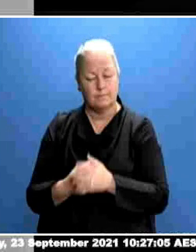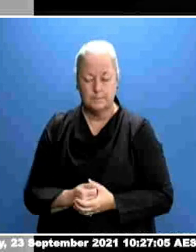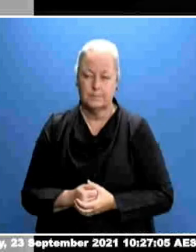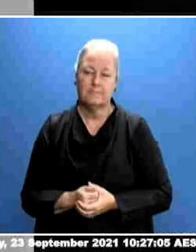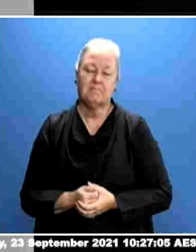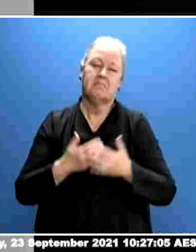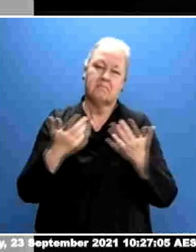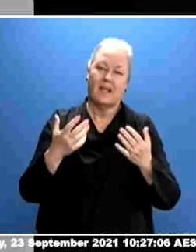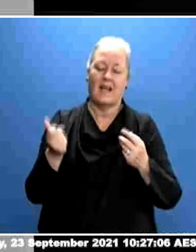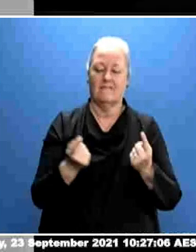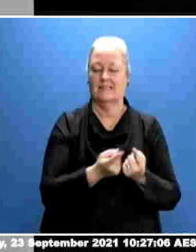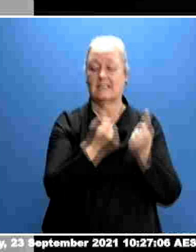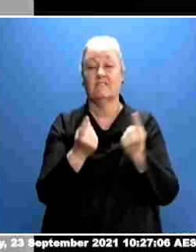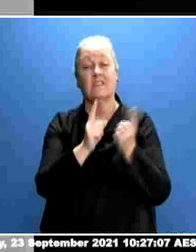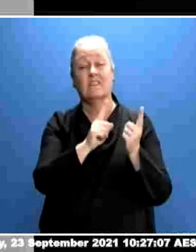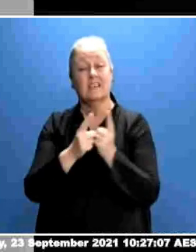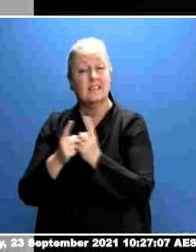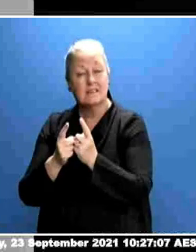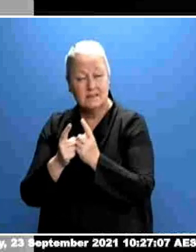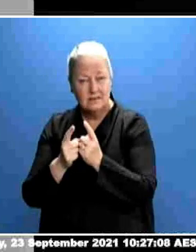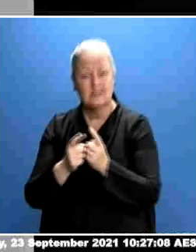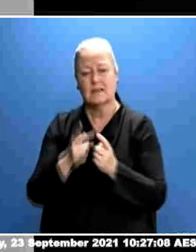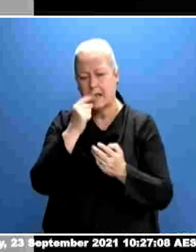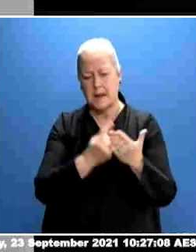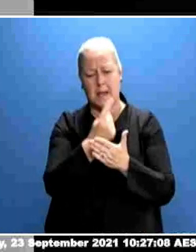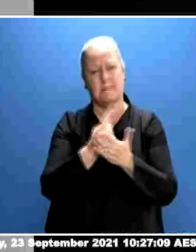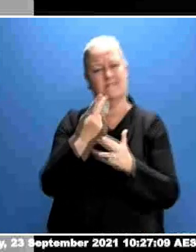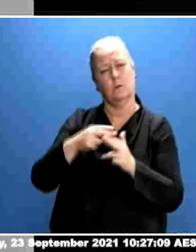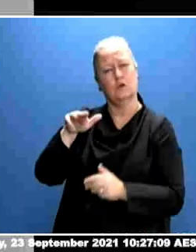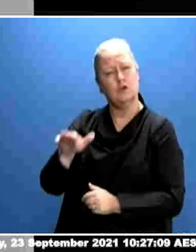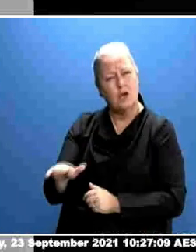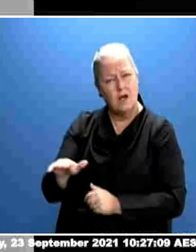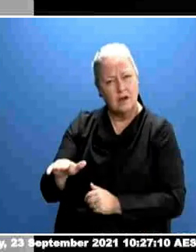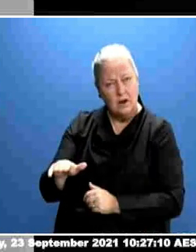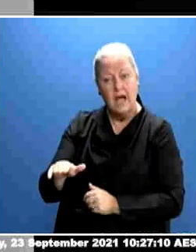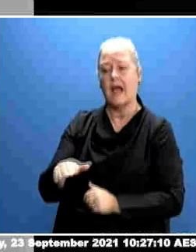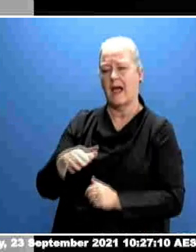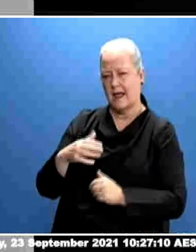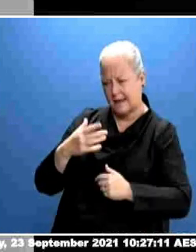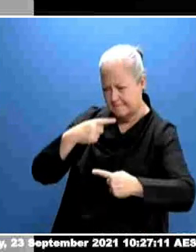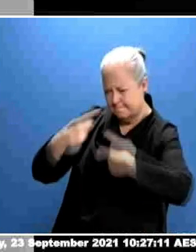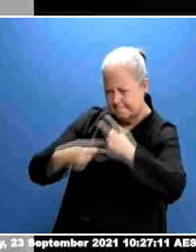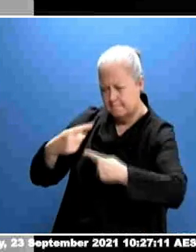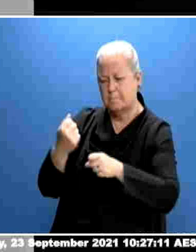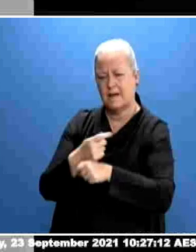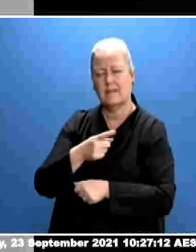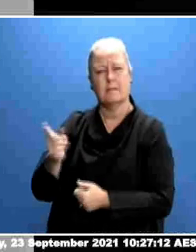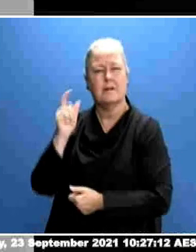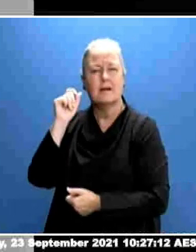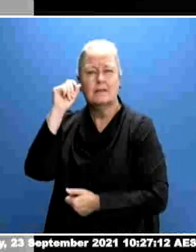being able to understand what's going on for them, and how they can be safe and understand some of their trauma.